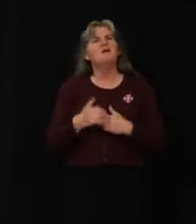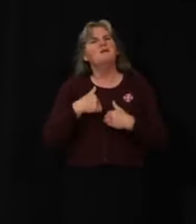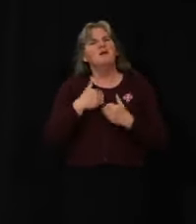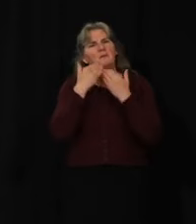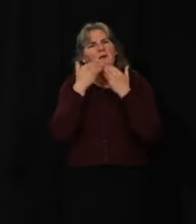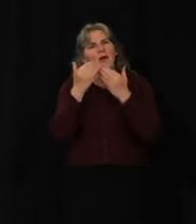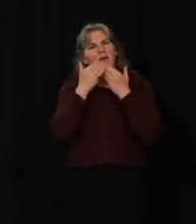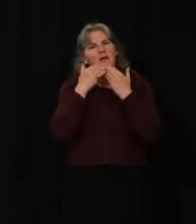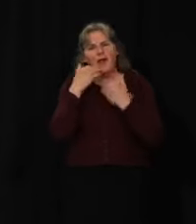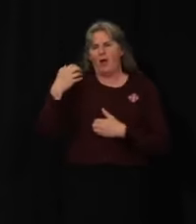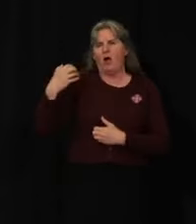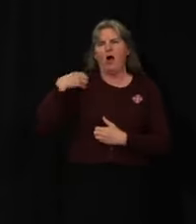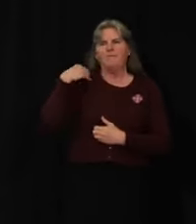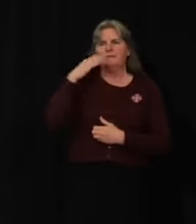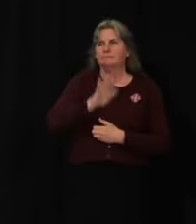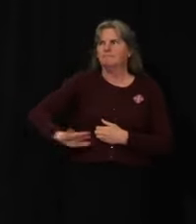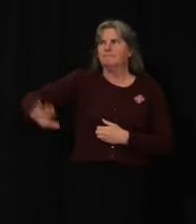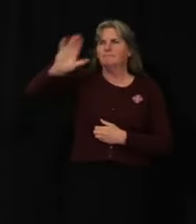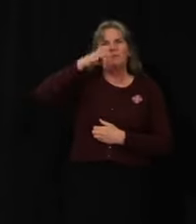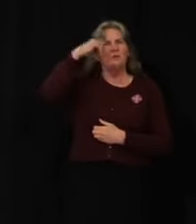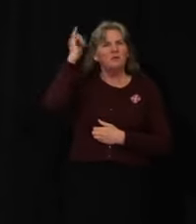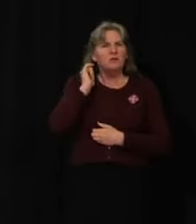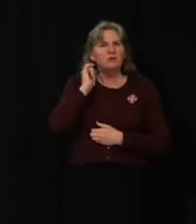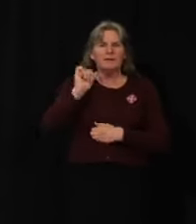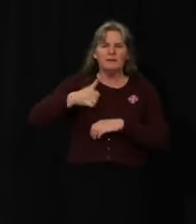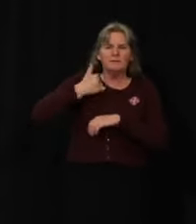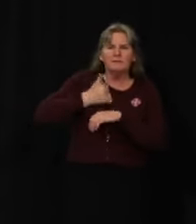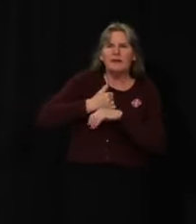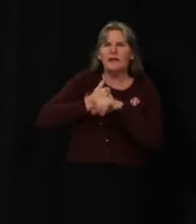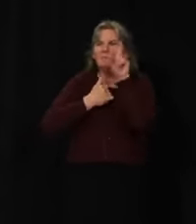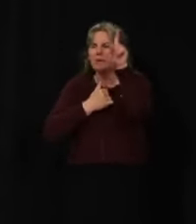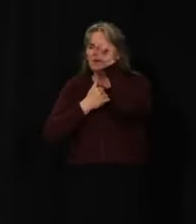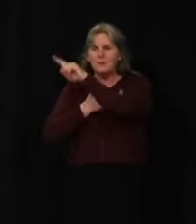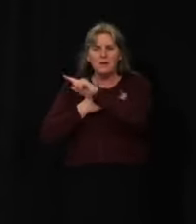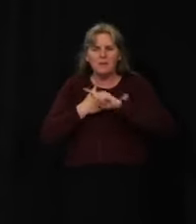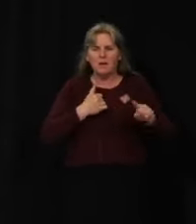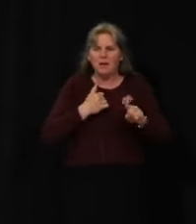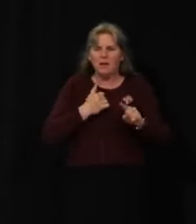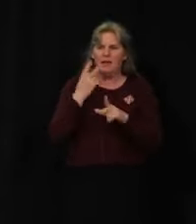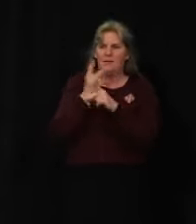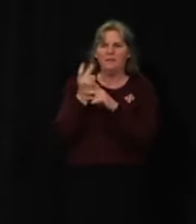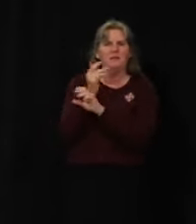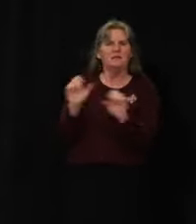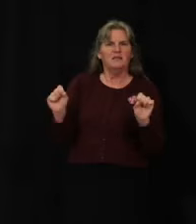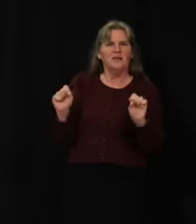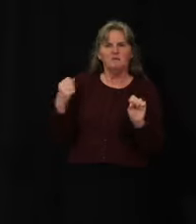the territory to keep people informed and to keep our territory safe.